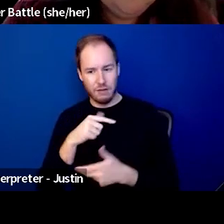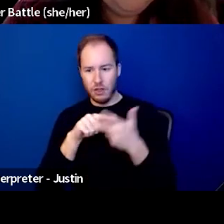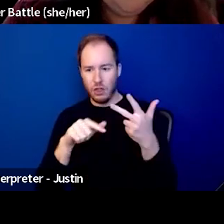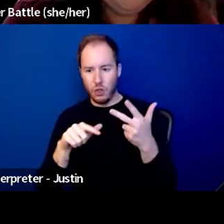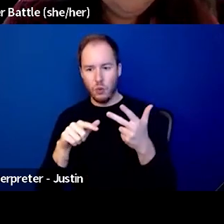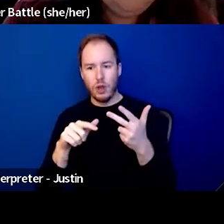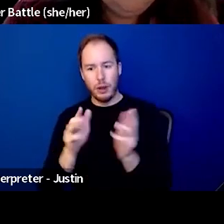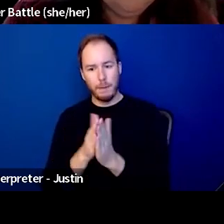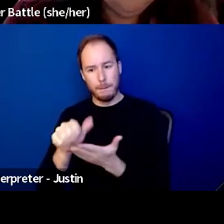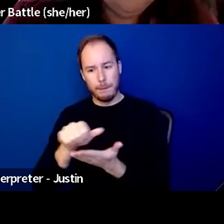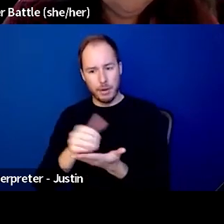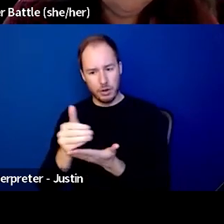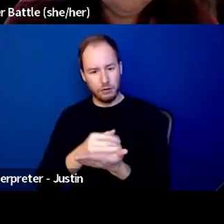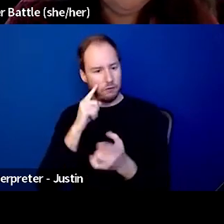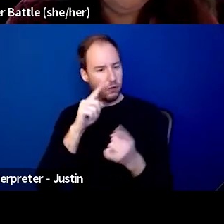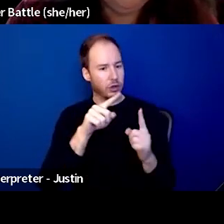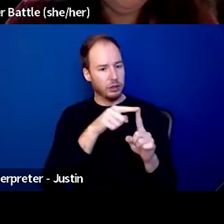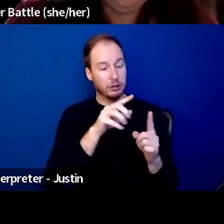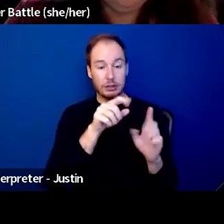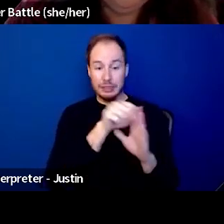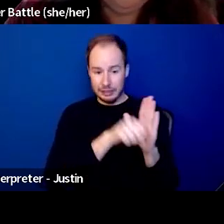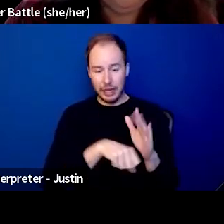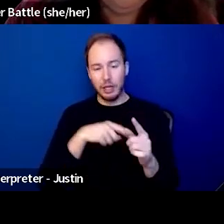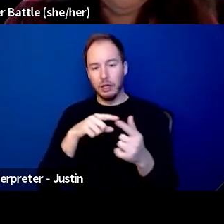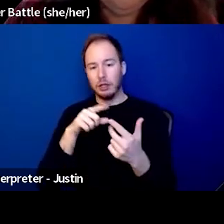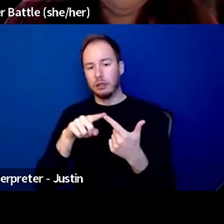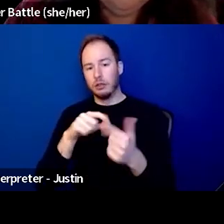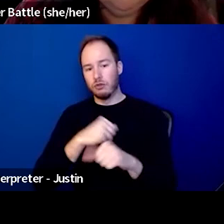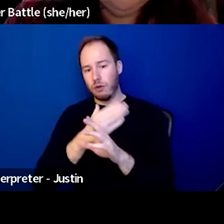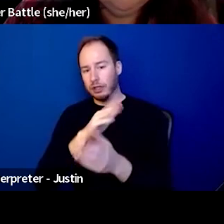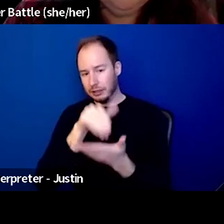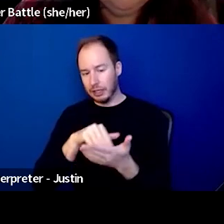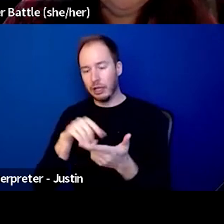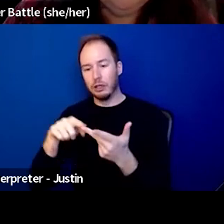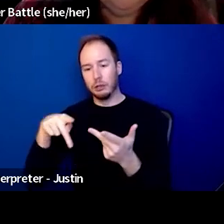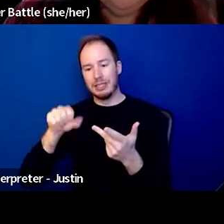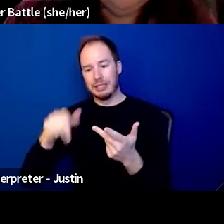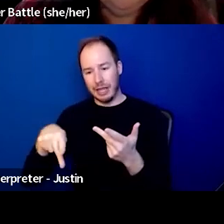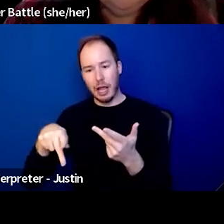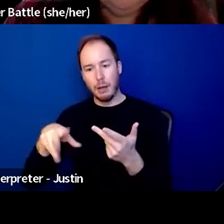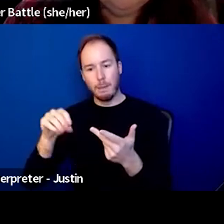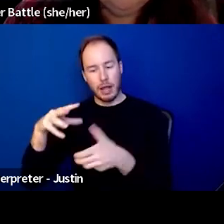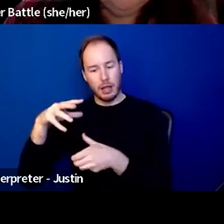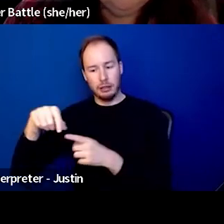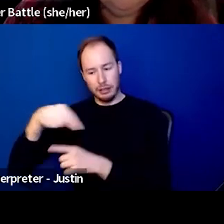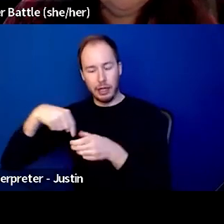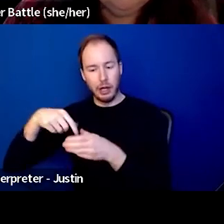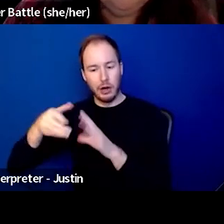There's one for the states, there's one for the crisis centers and there's one for, you know, PSAP interoperability with crisis centers.